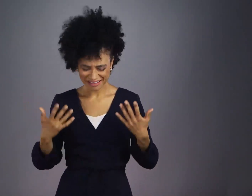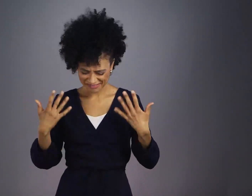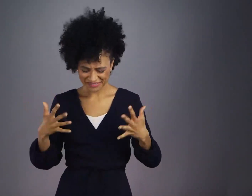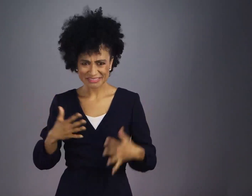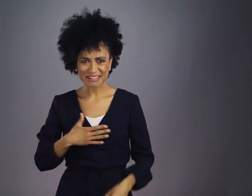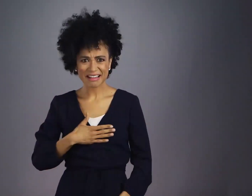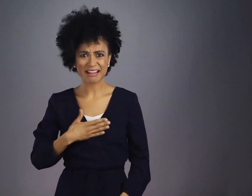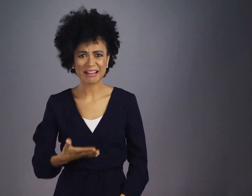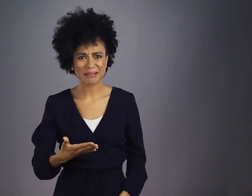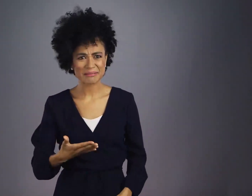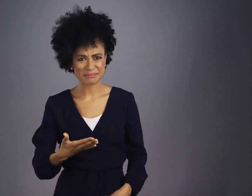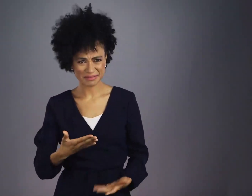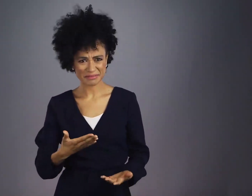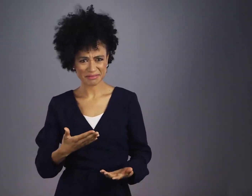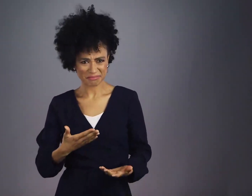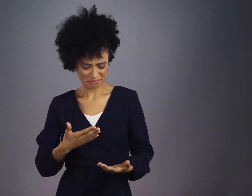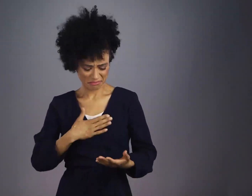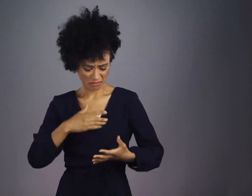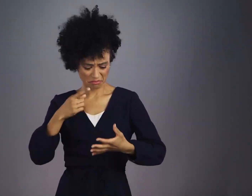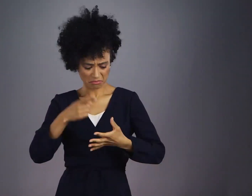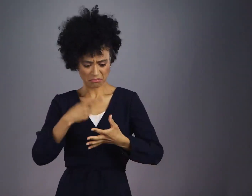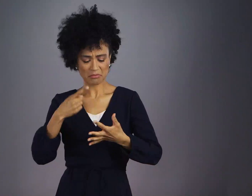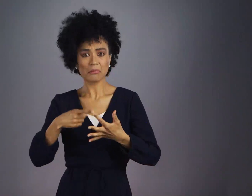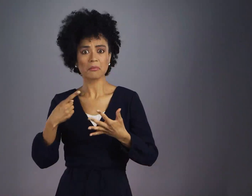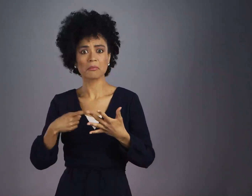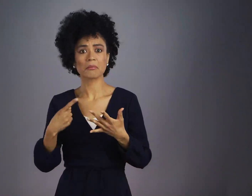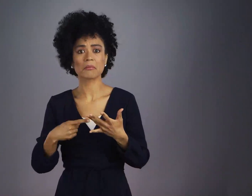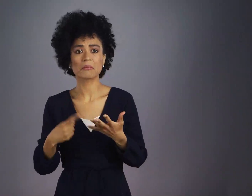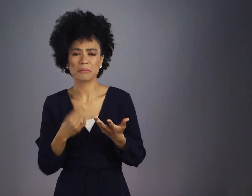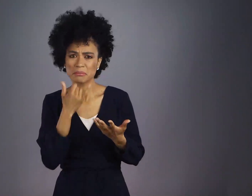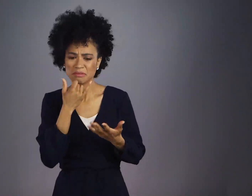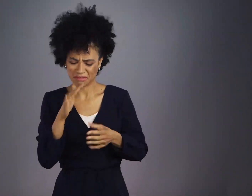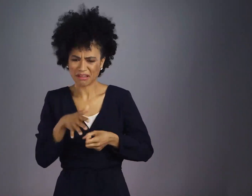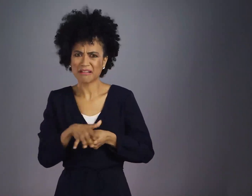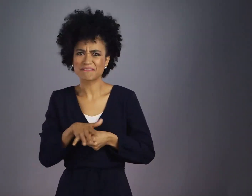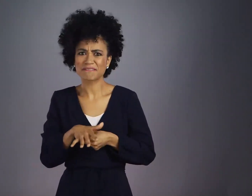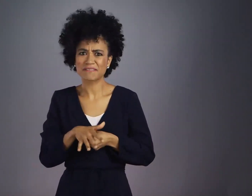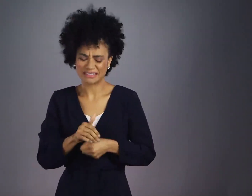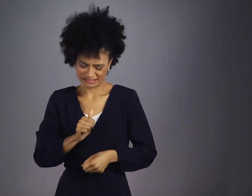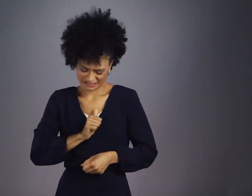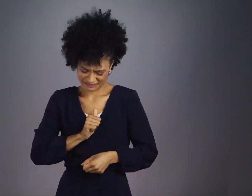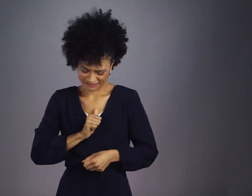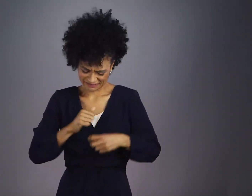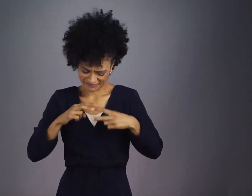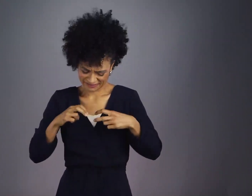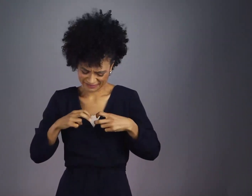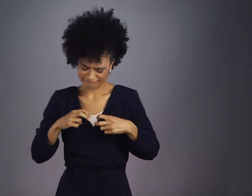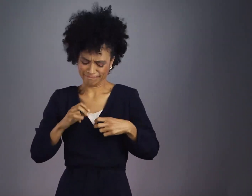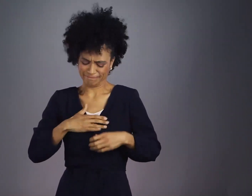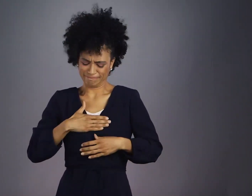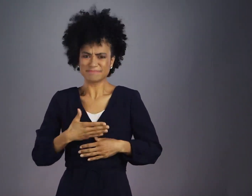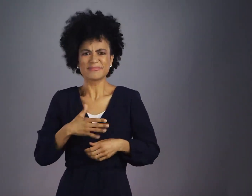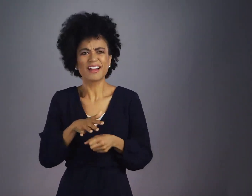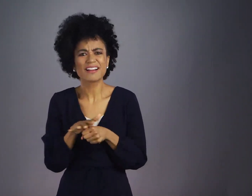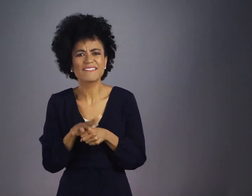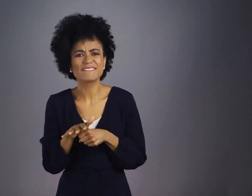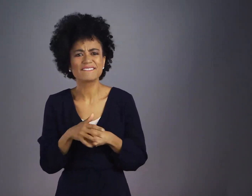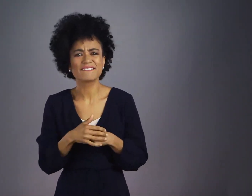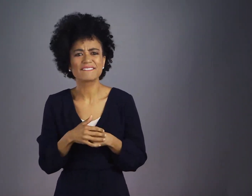We think we have done well enough in admitting these things to ourselves. There is doubt about that.